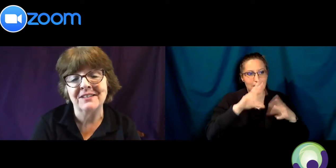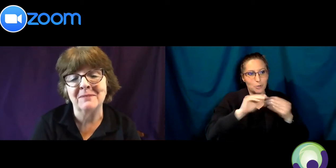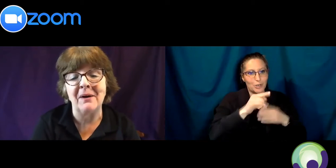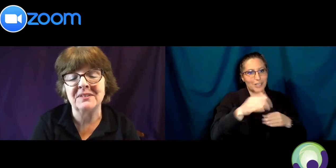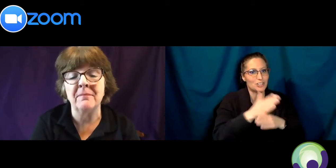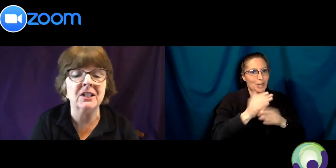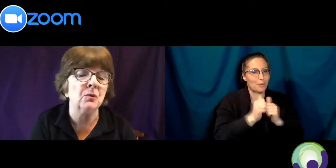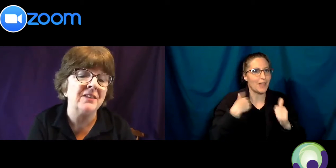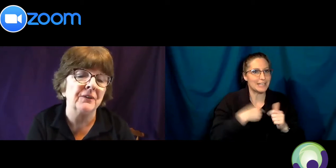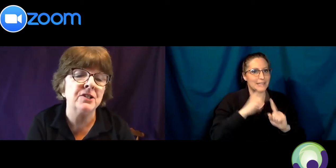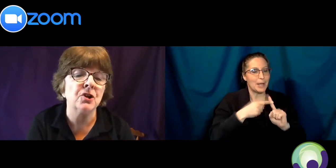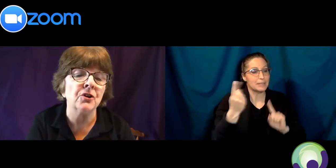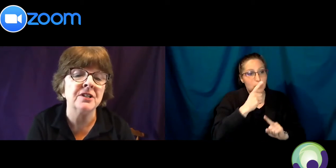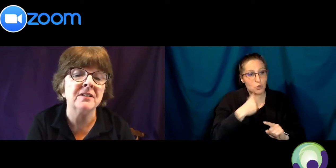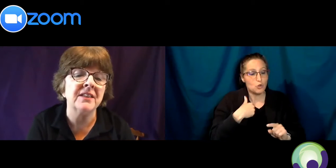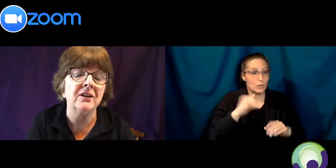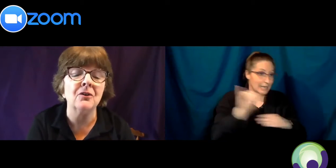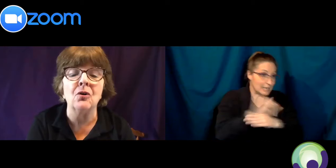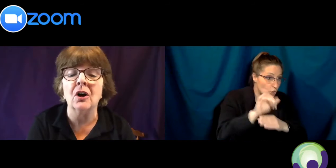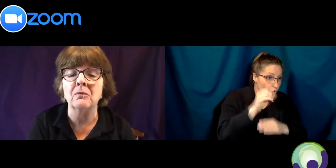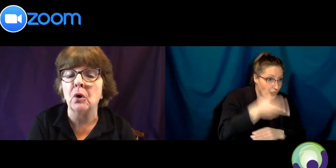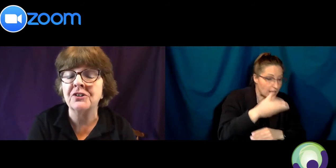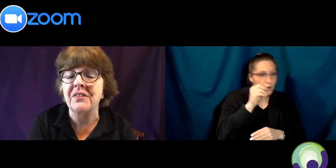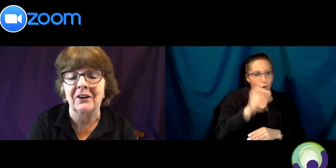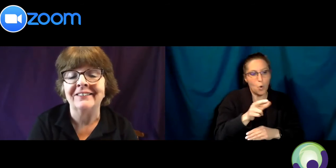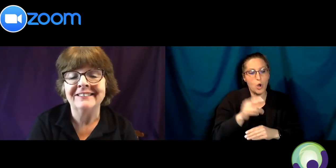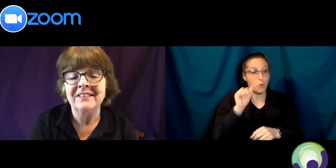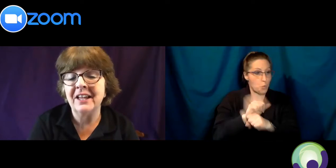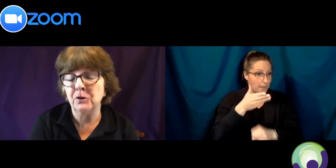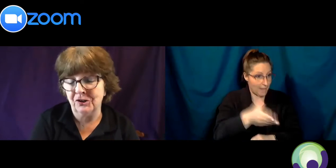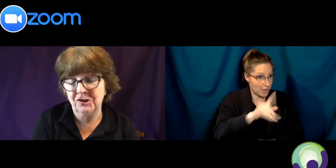about somebody who either interned there or worked there that you could share?